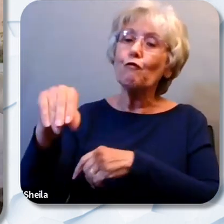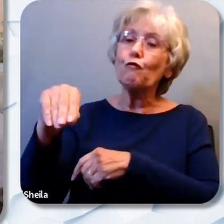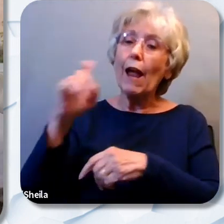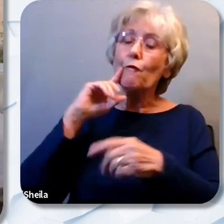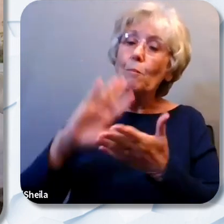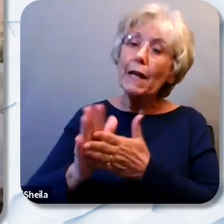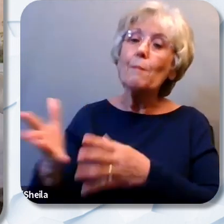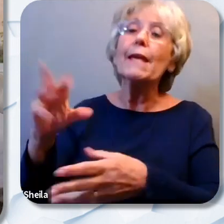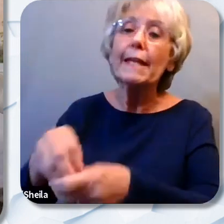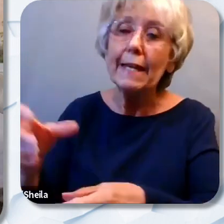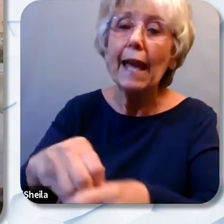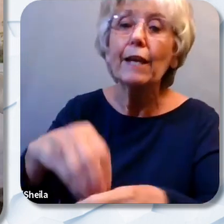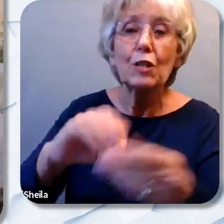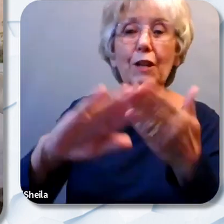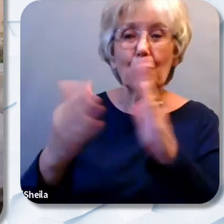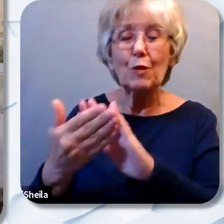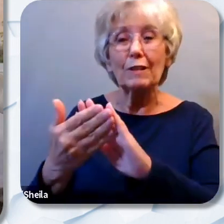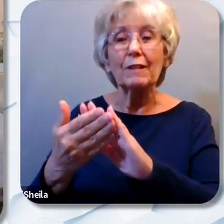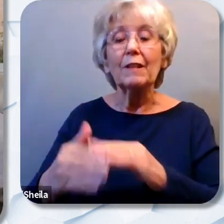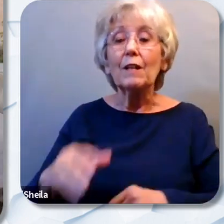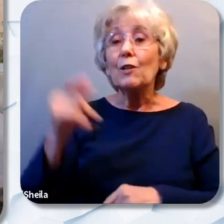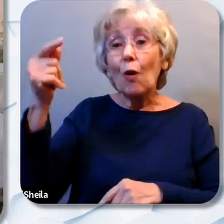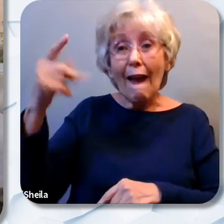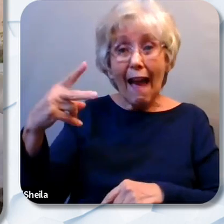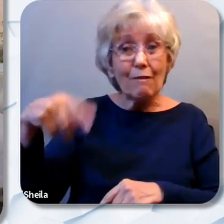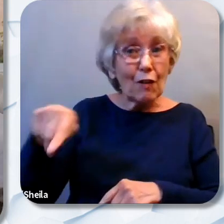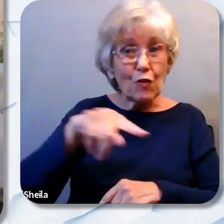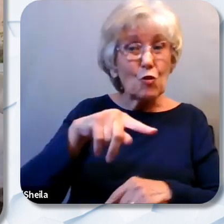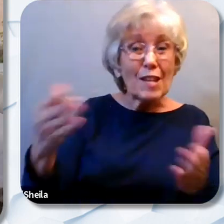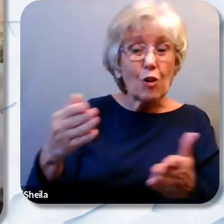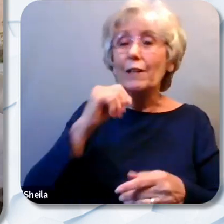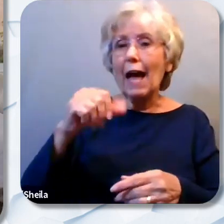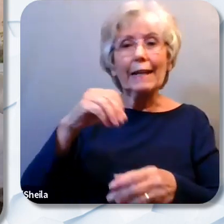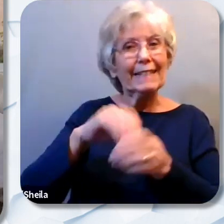Community so over half of you here are not at a district your early learning providers headstart